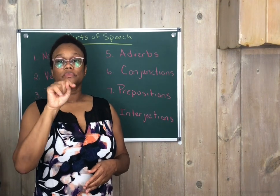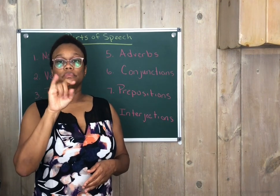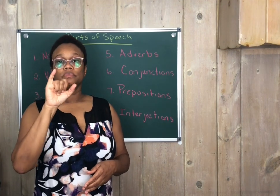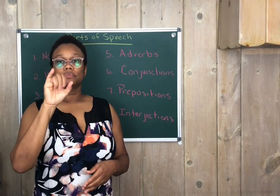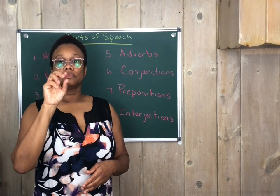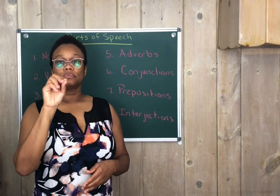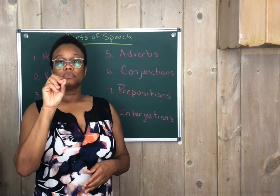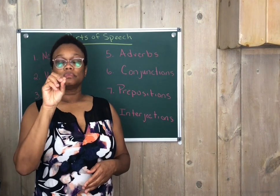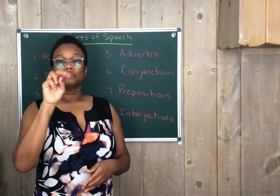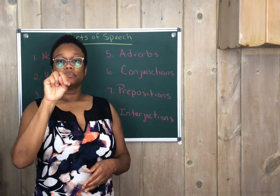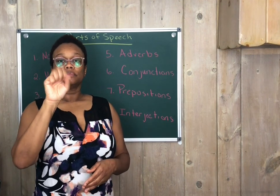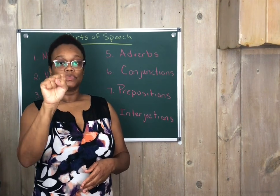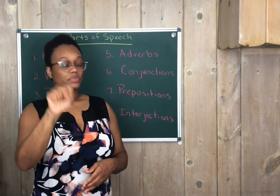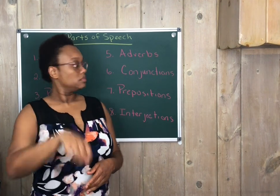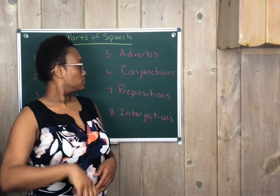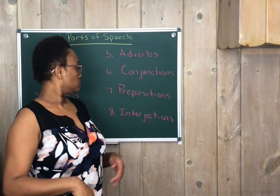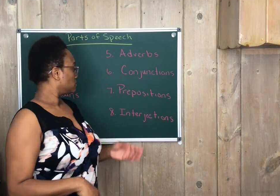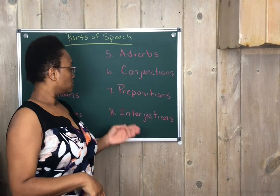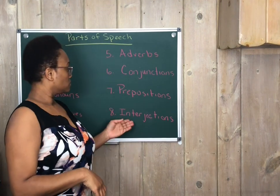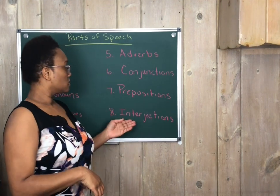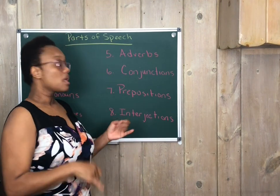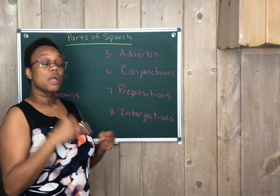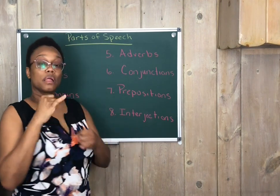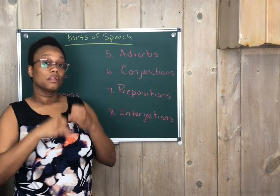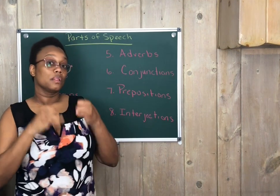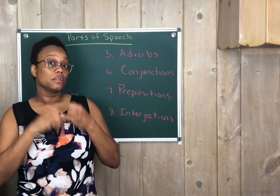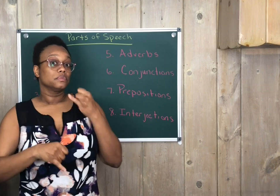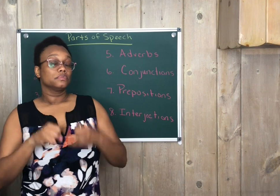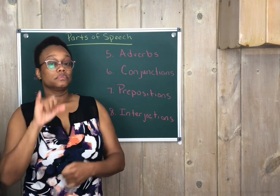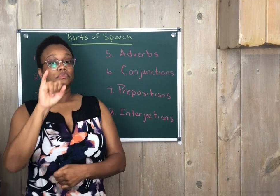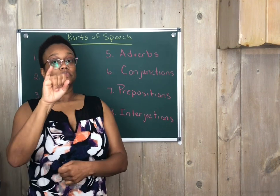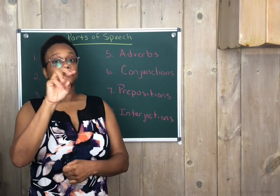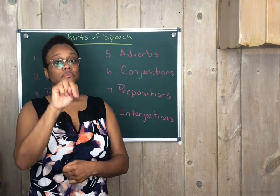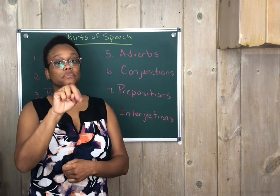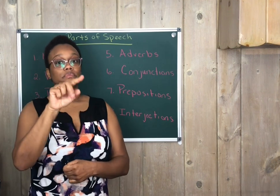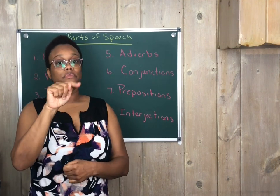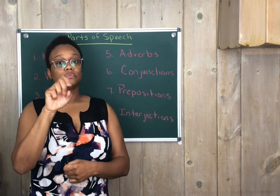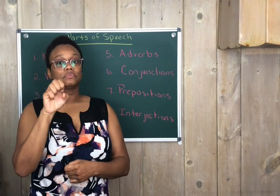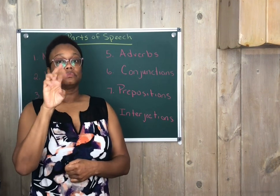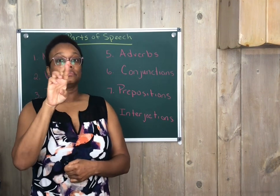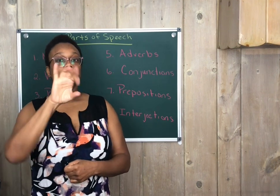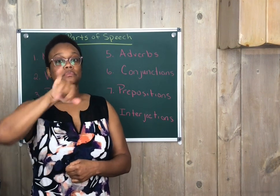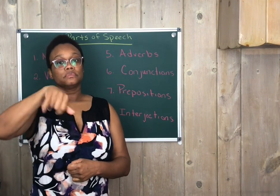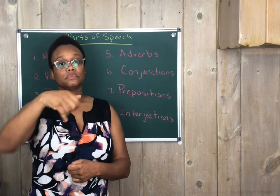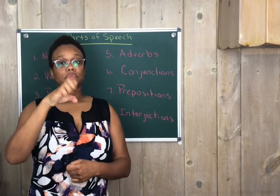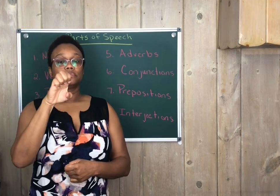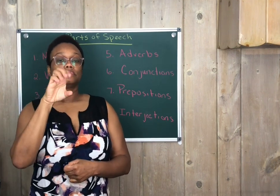prepositions, and lastly, interjections